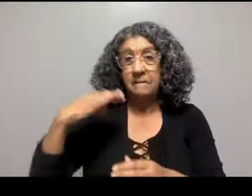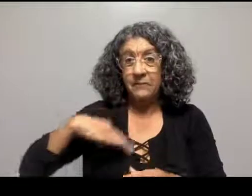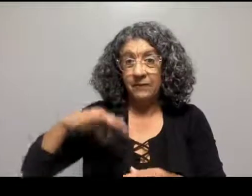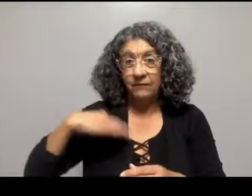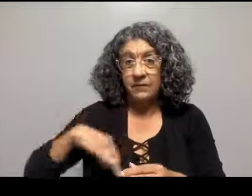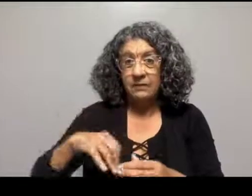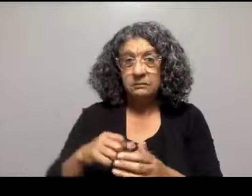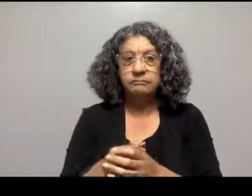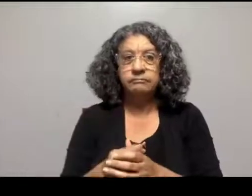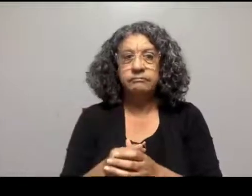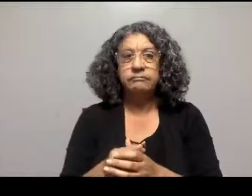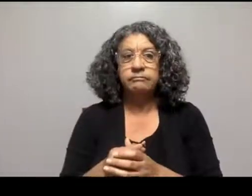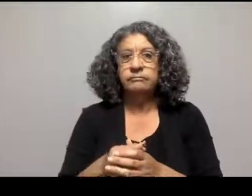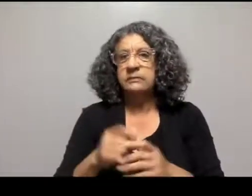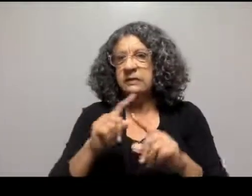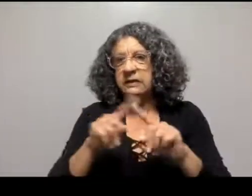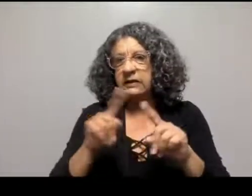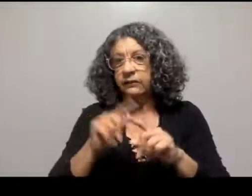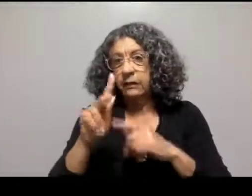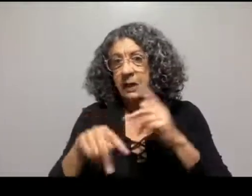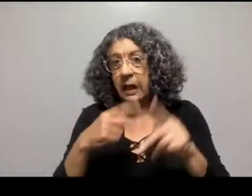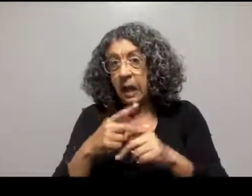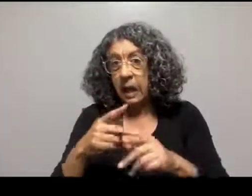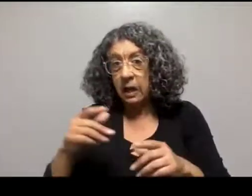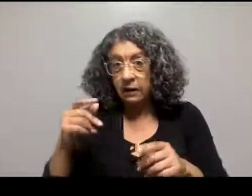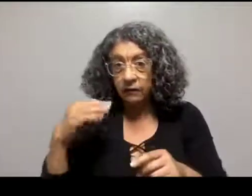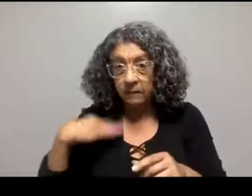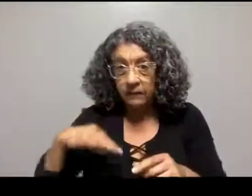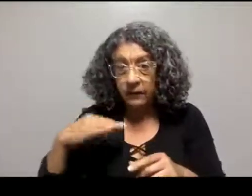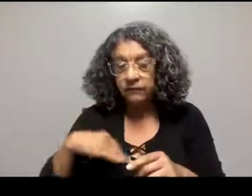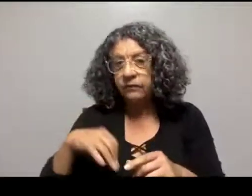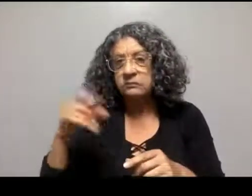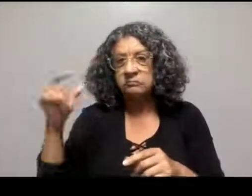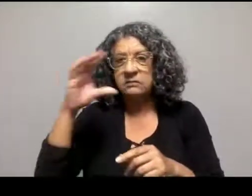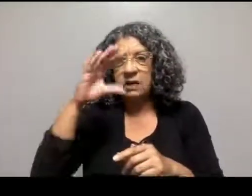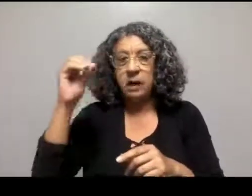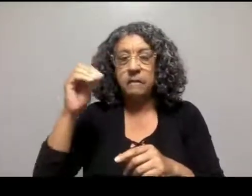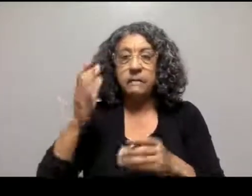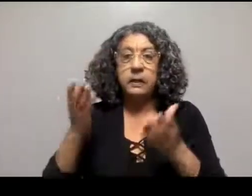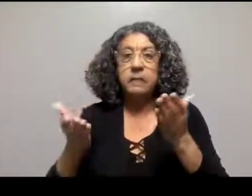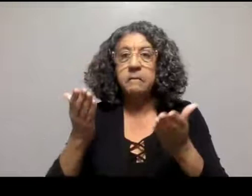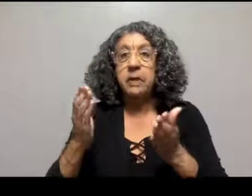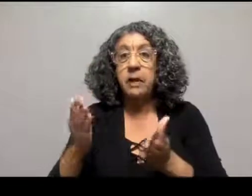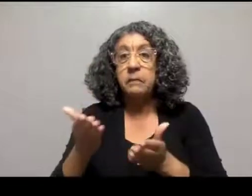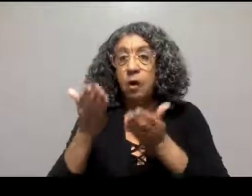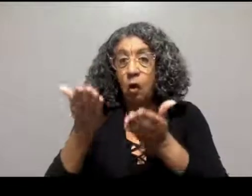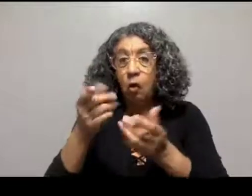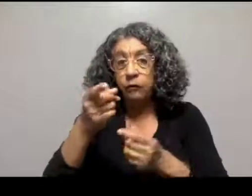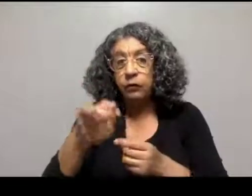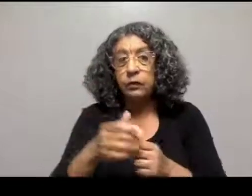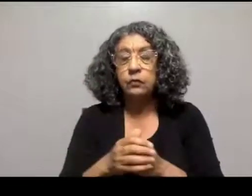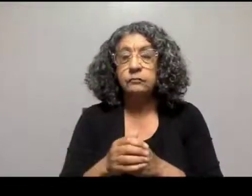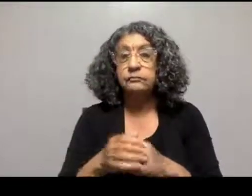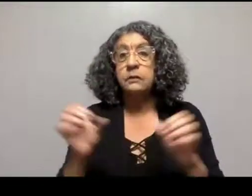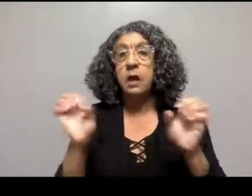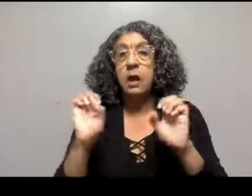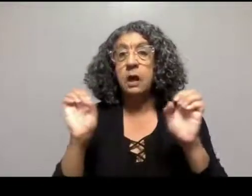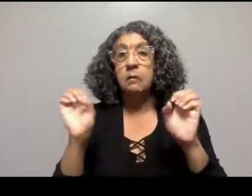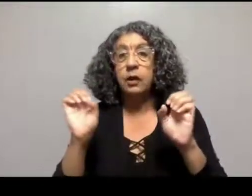bank account. Also, forms related to benefits depend on what the company has to offer.